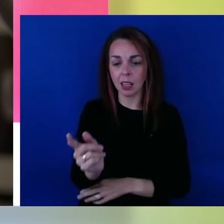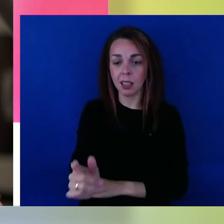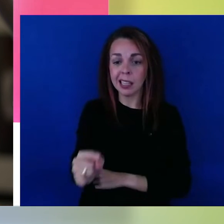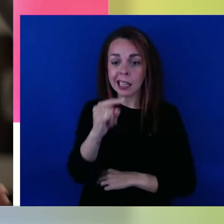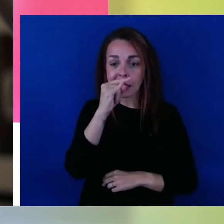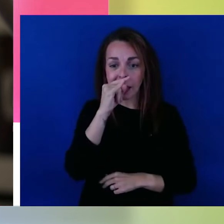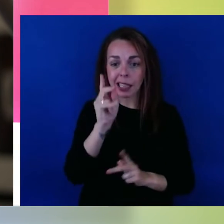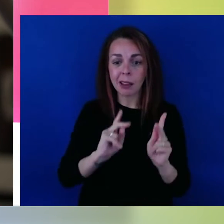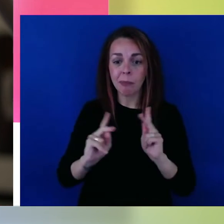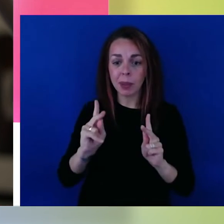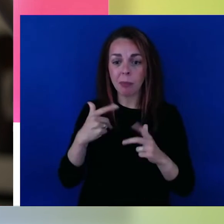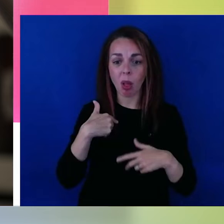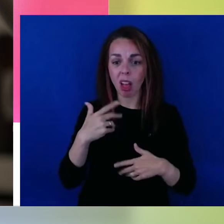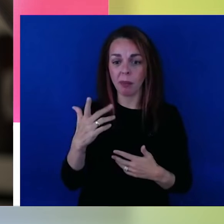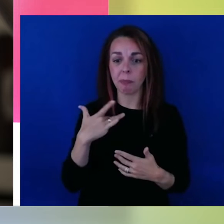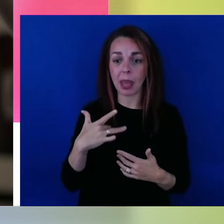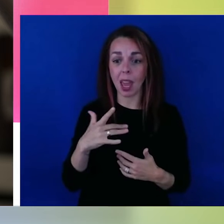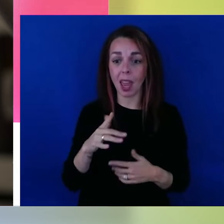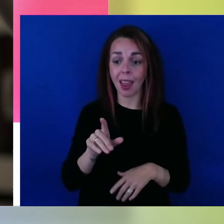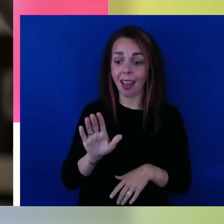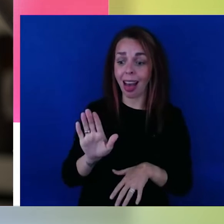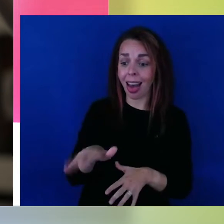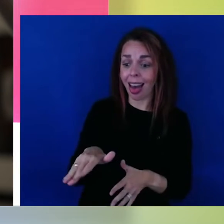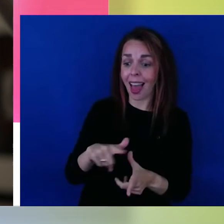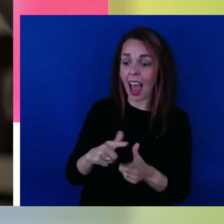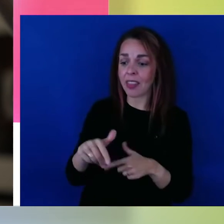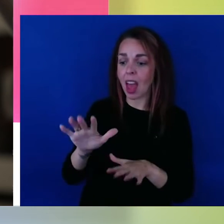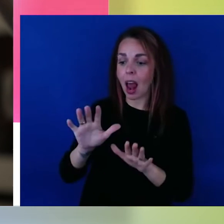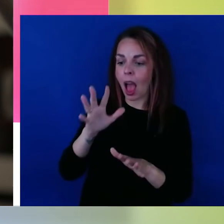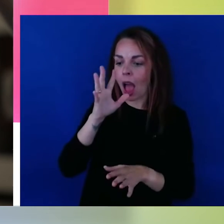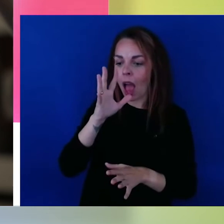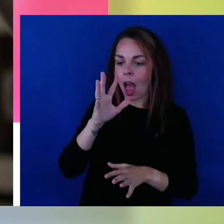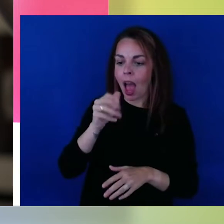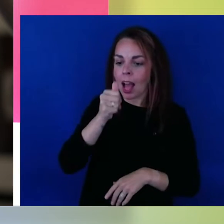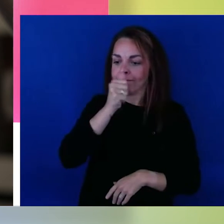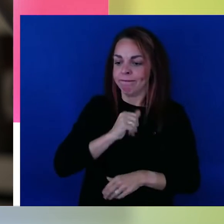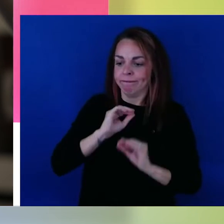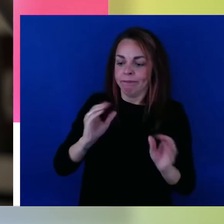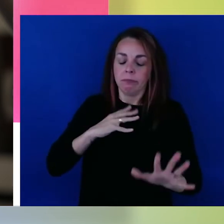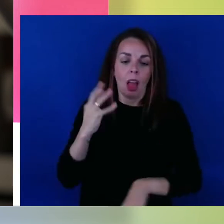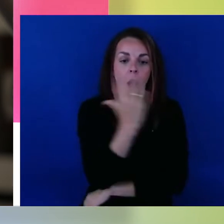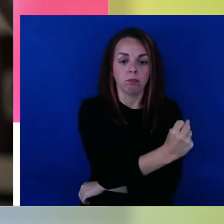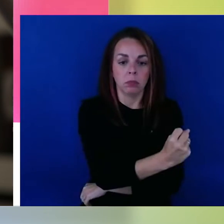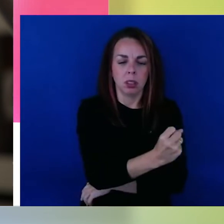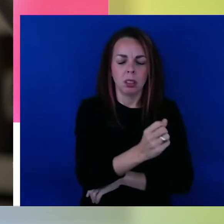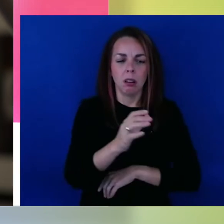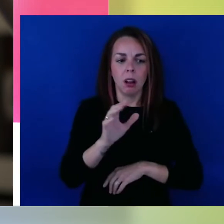before you've actually answered the question. And small changes, there was one in there where I just kind of went, ugh,